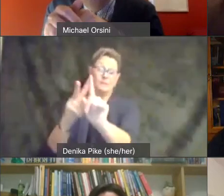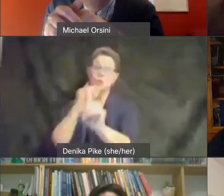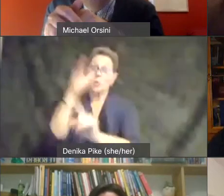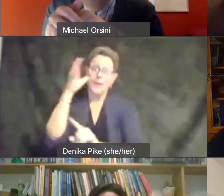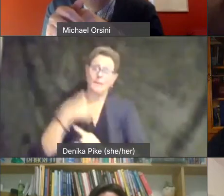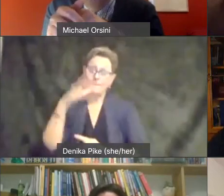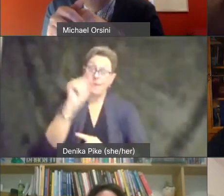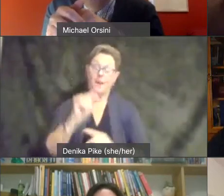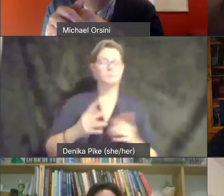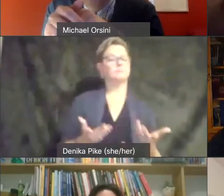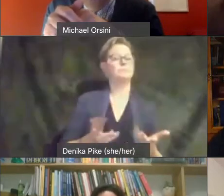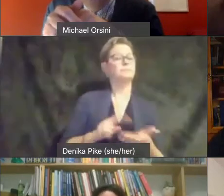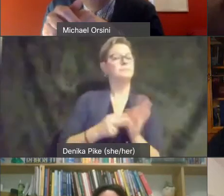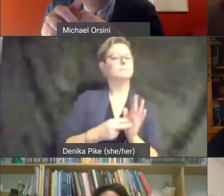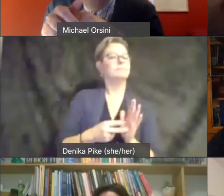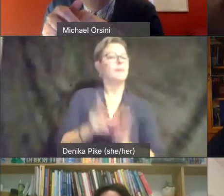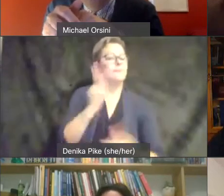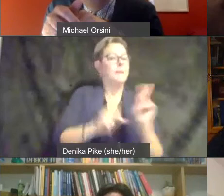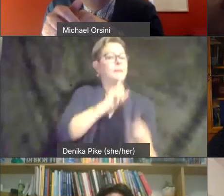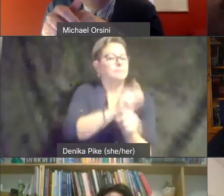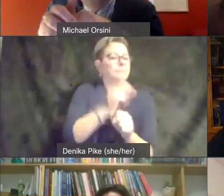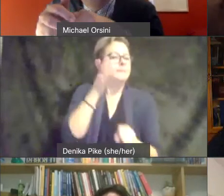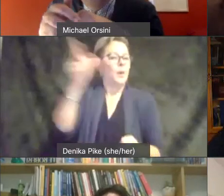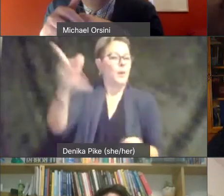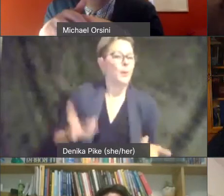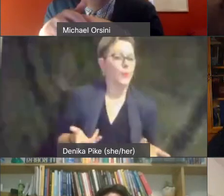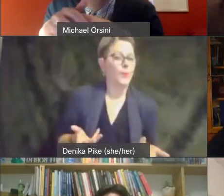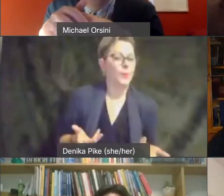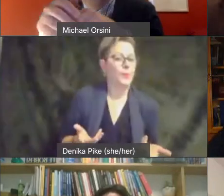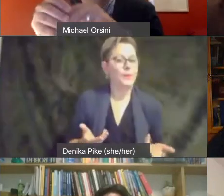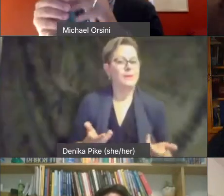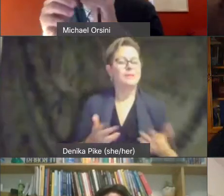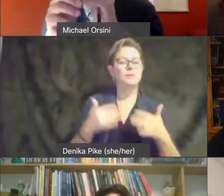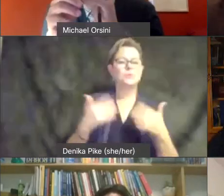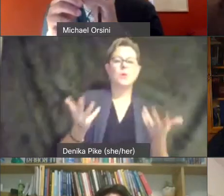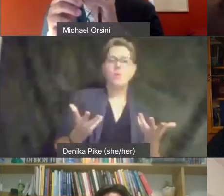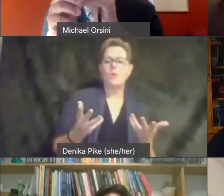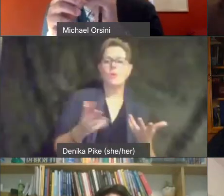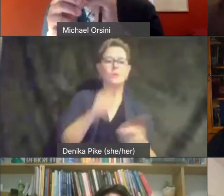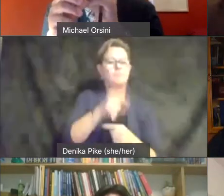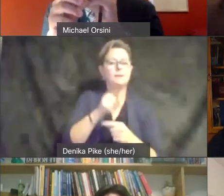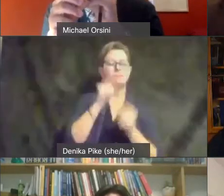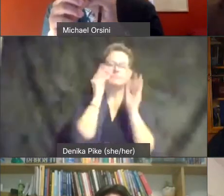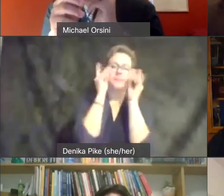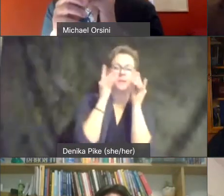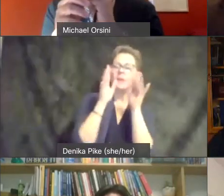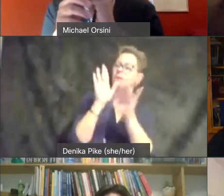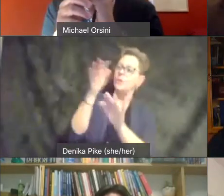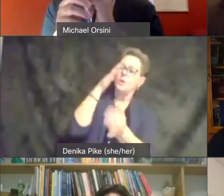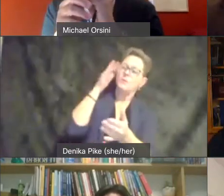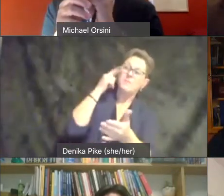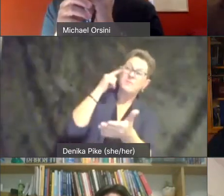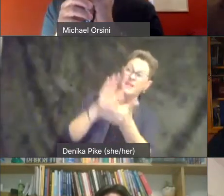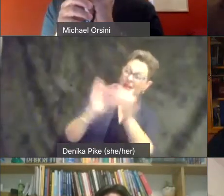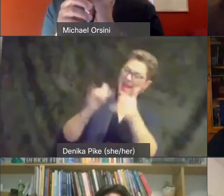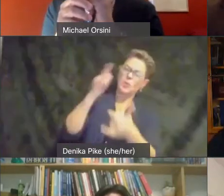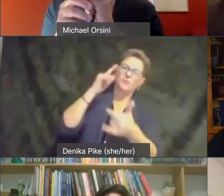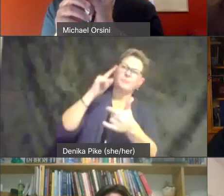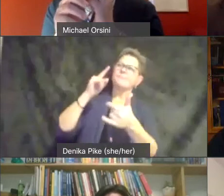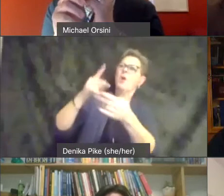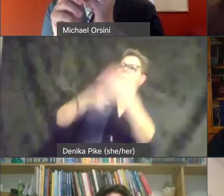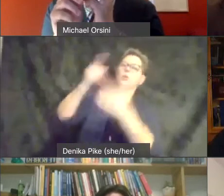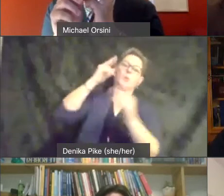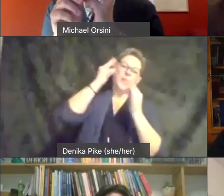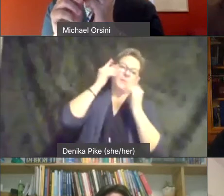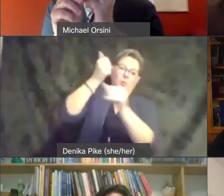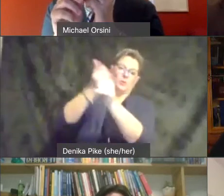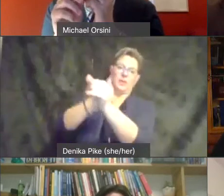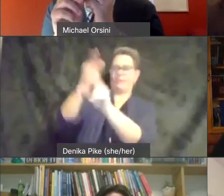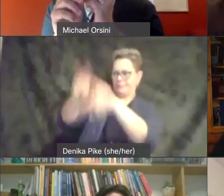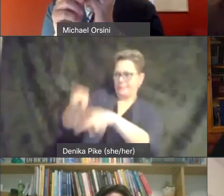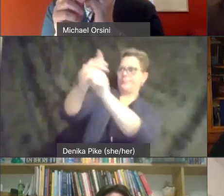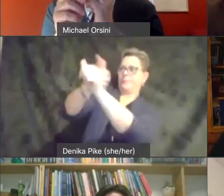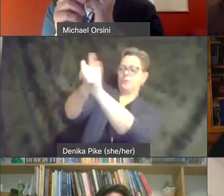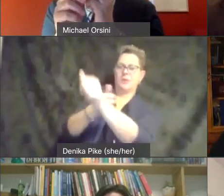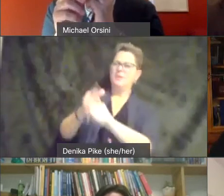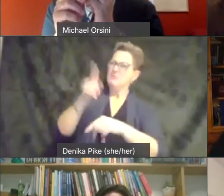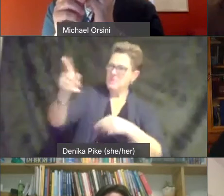That doesn't mean that people aren't hearing those things and and we have to start with what their beliefs are about themselves. We can't start from this place of oh, by the way you don't like you have tons of privilege. That's not a useful place to start.